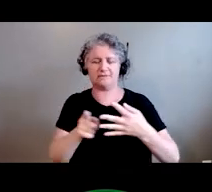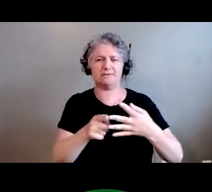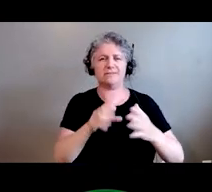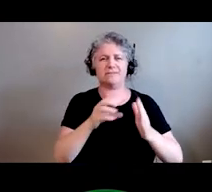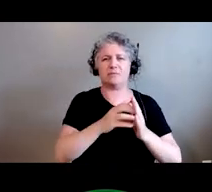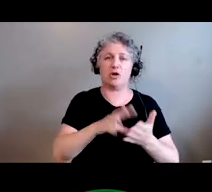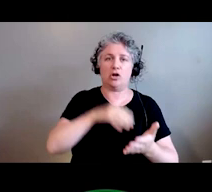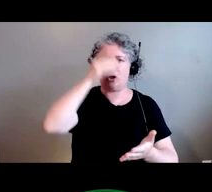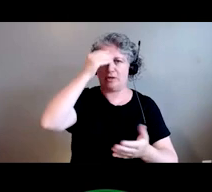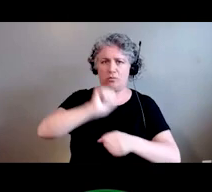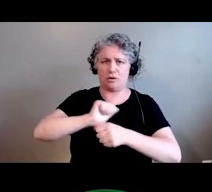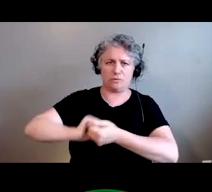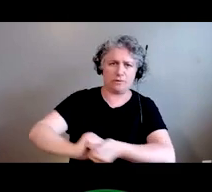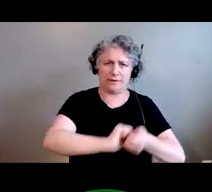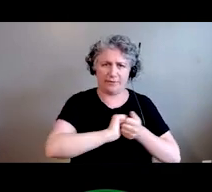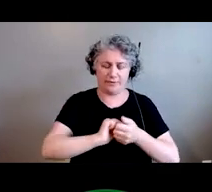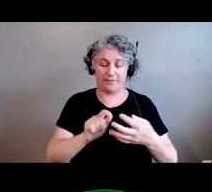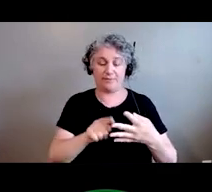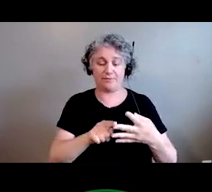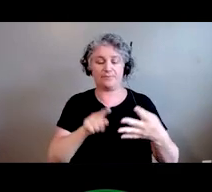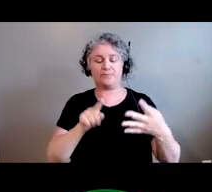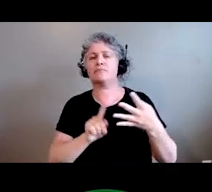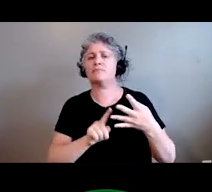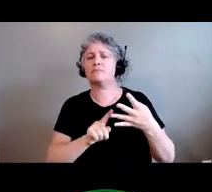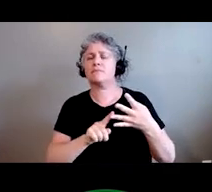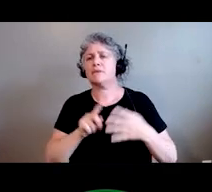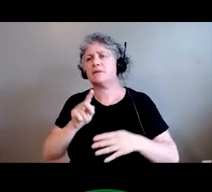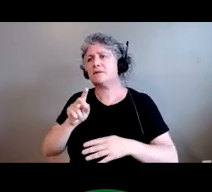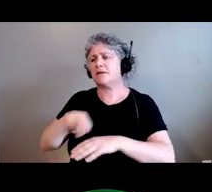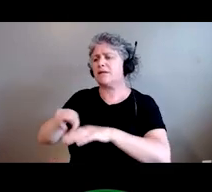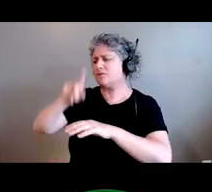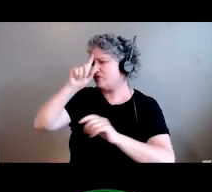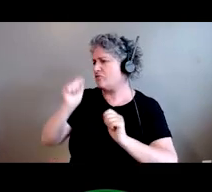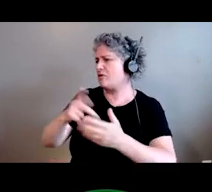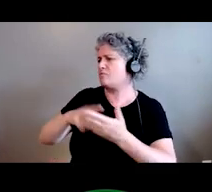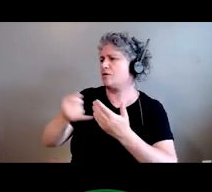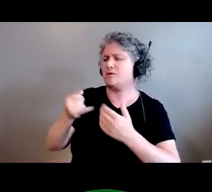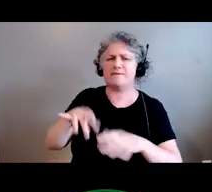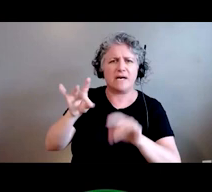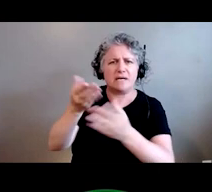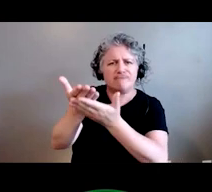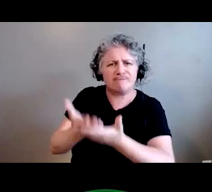In a chapter we're going to call what the data show. And then we're going to talk a little bit about how we can move access forward.